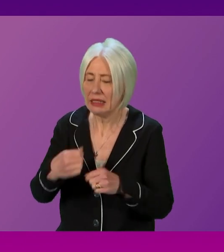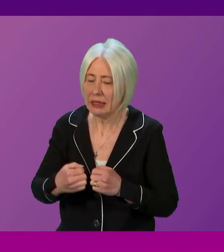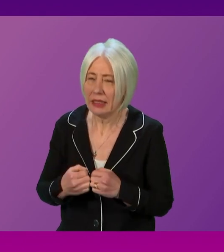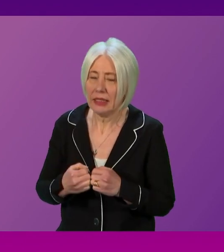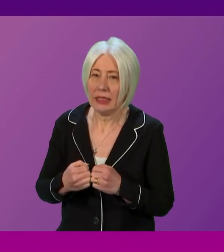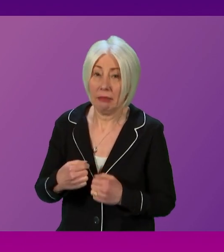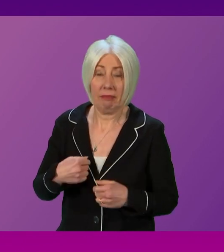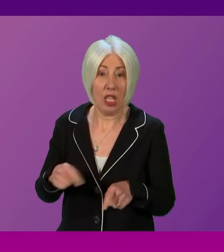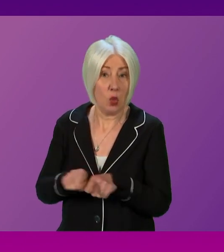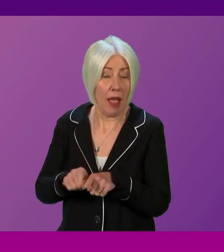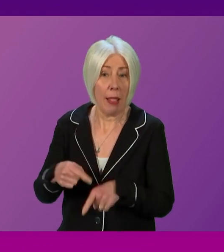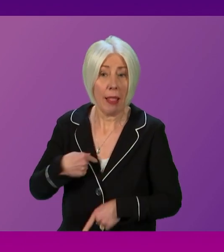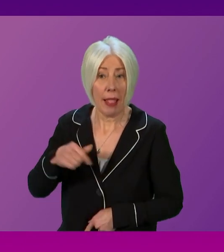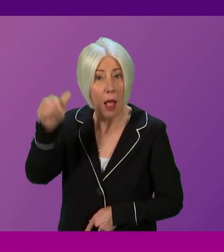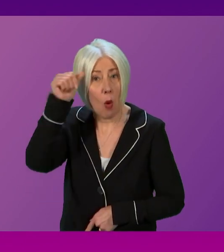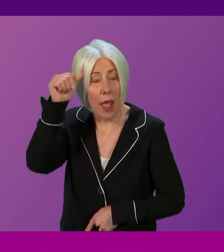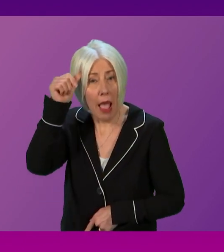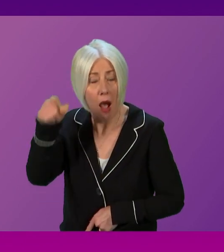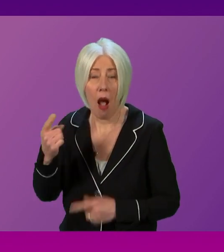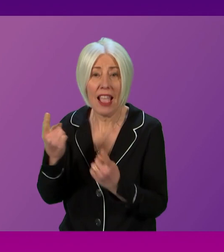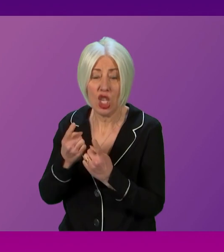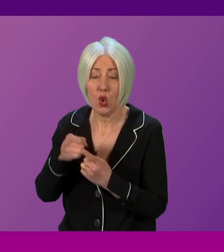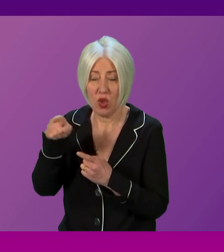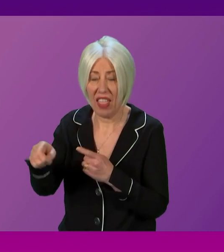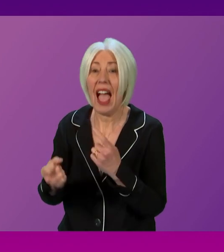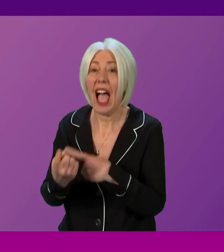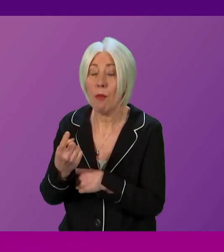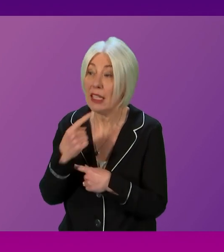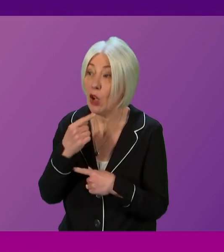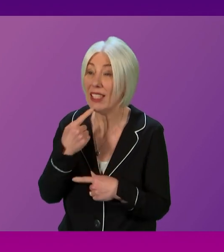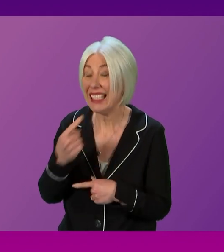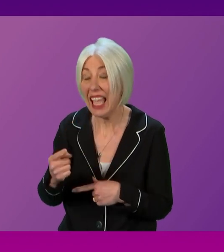I am aware of similar issues, and I urge people to raise their concerns